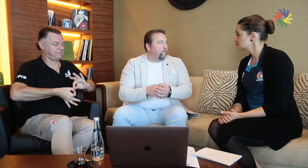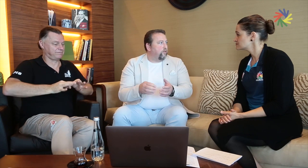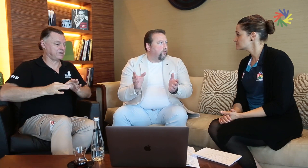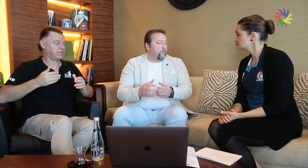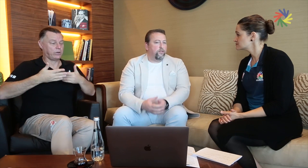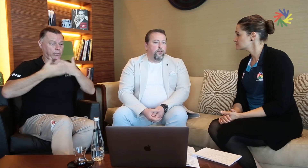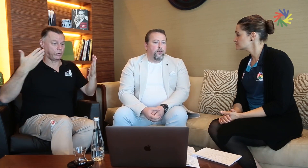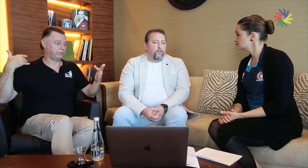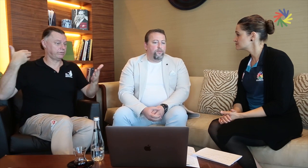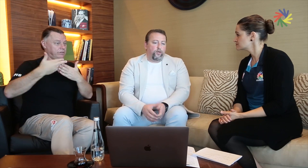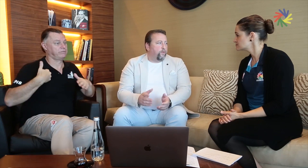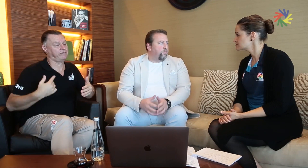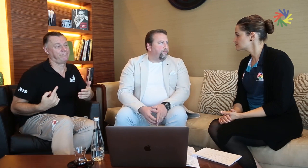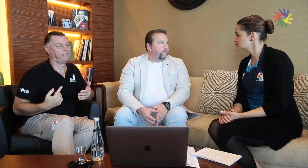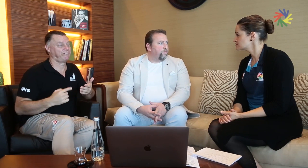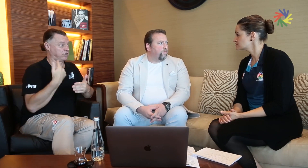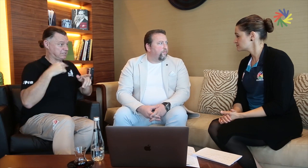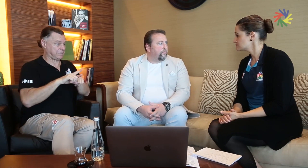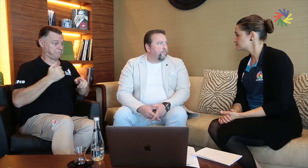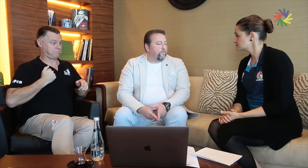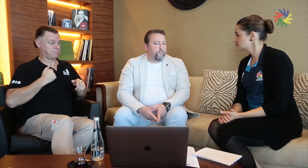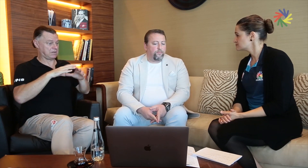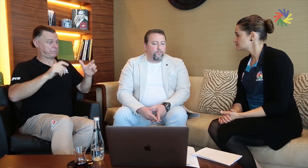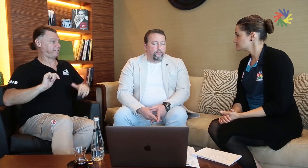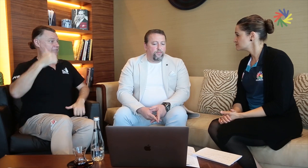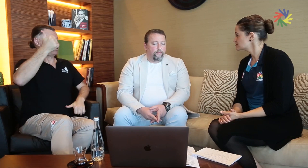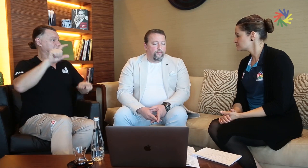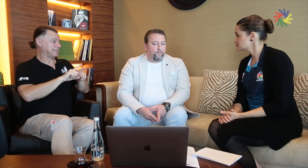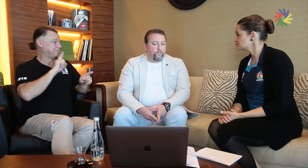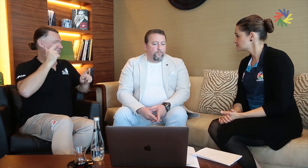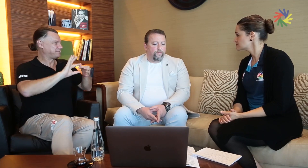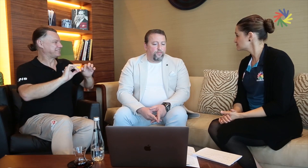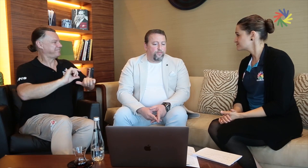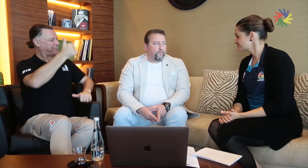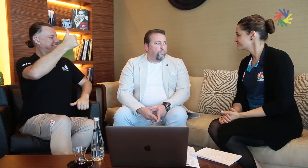We also include sign language translation for quicker results.